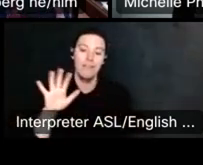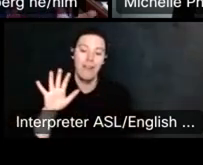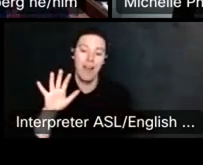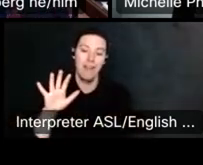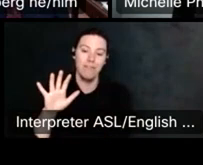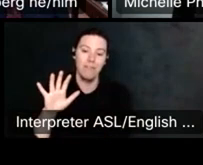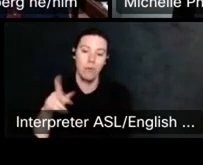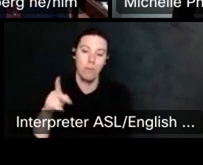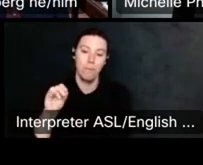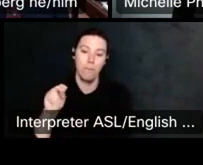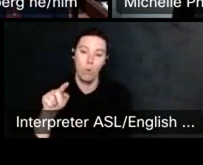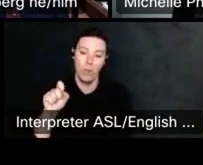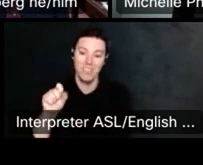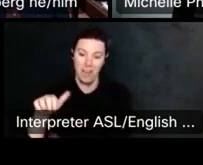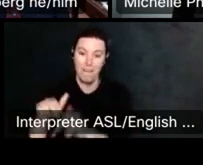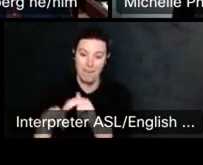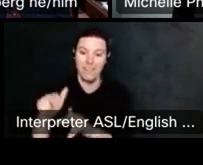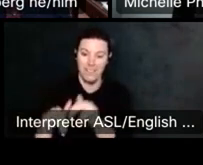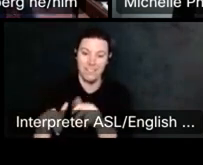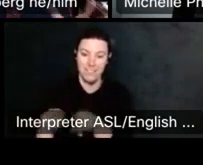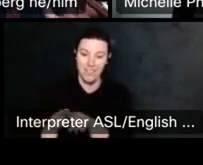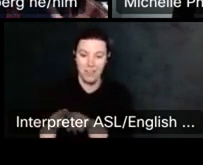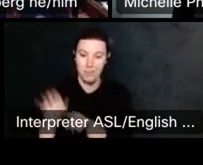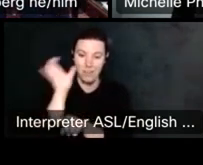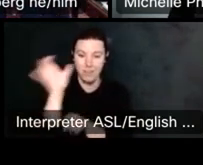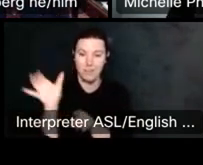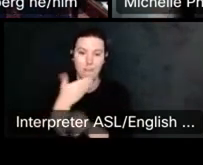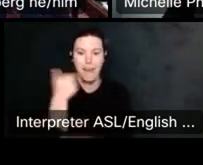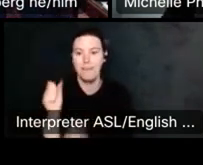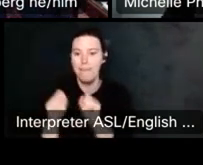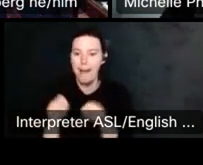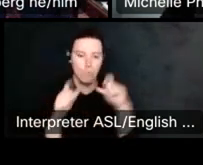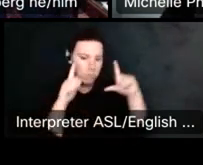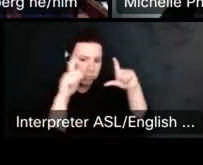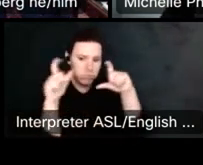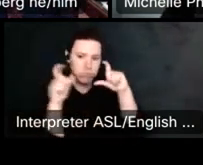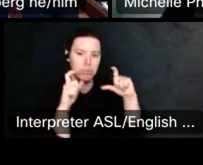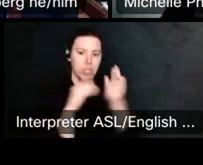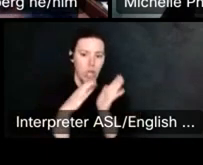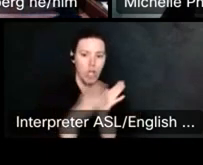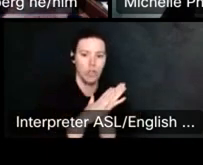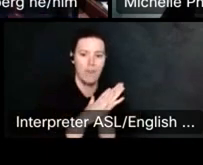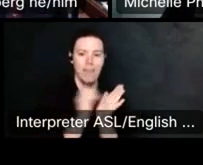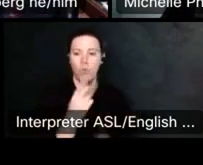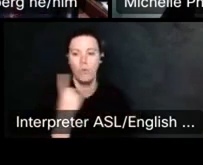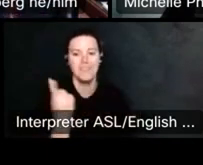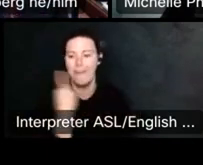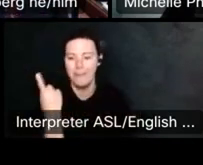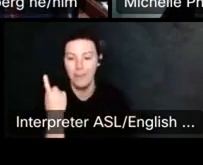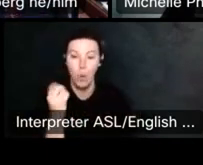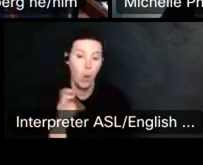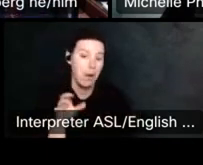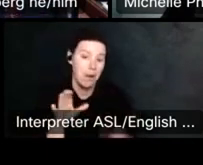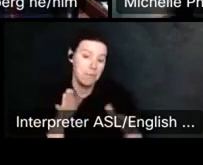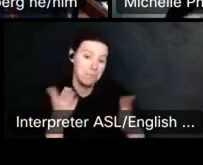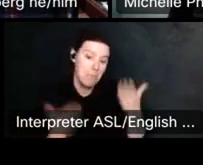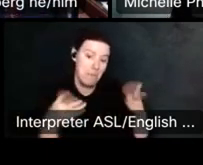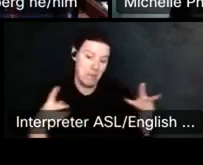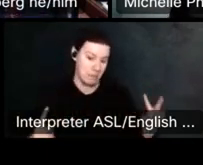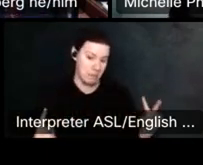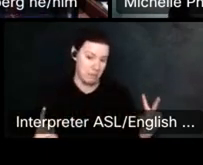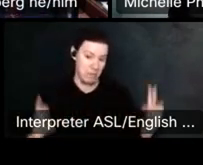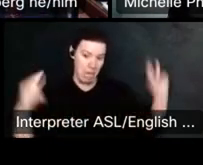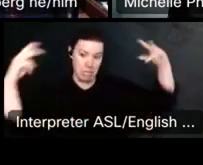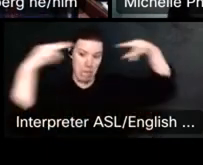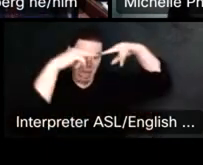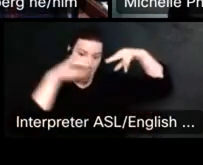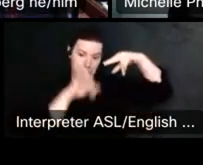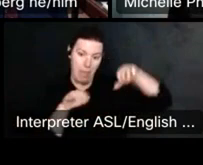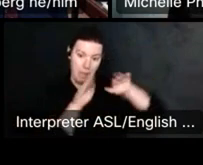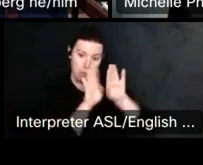Somehow documenting it as best as possible with digital art or possibly cutting out part of the wall and taking it, I suppose. But, um, so you have the right to do that? It's not unlimited. Um.